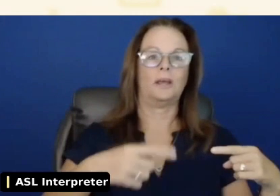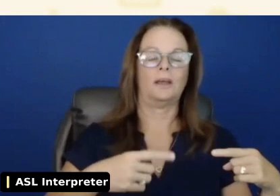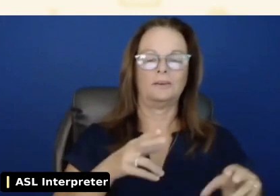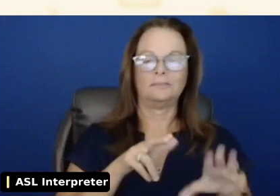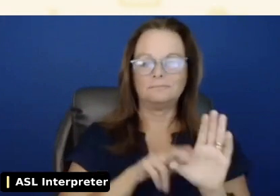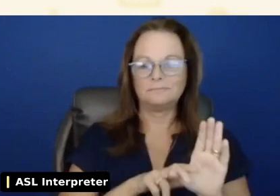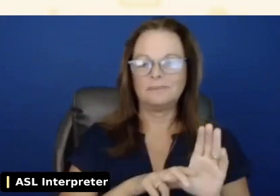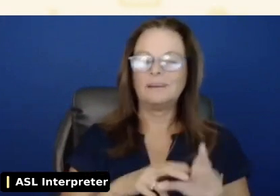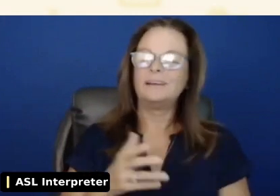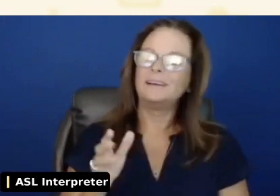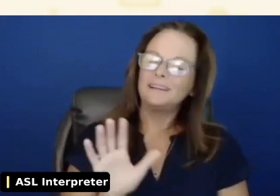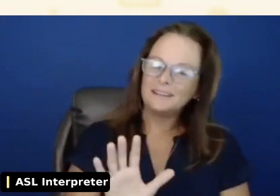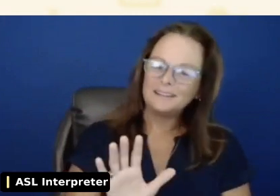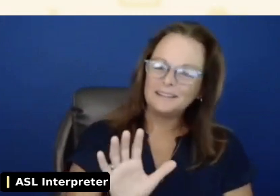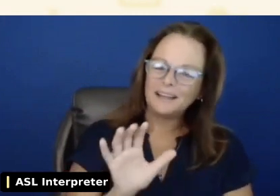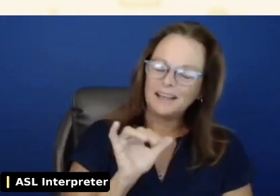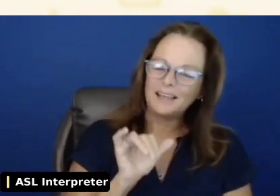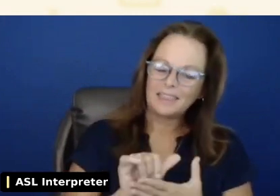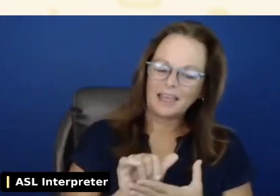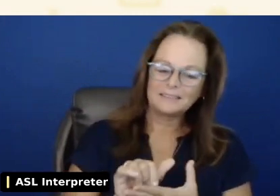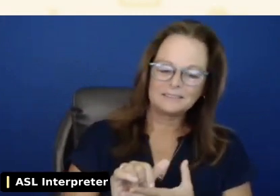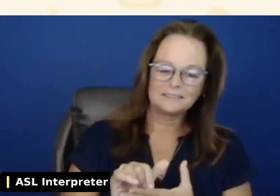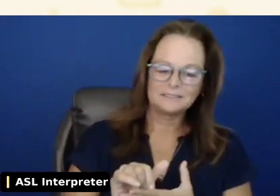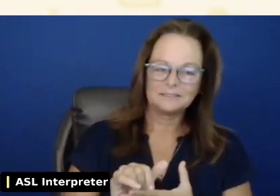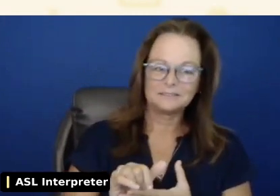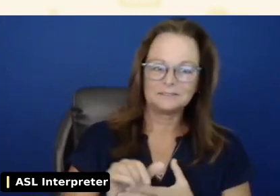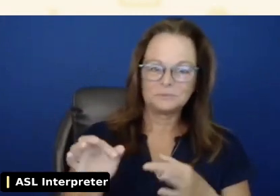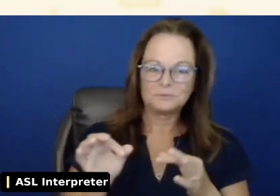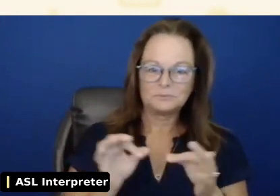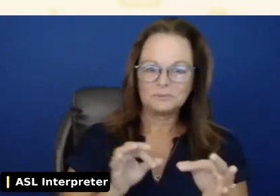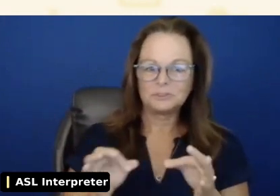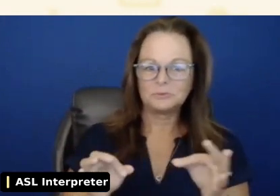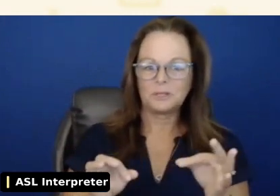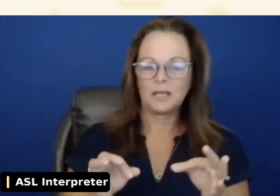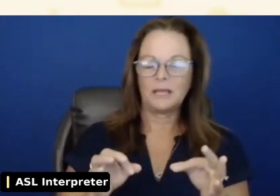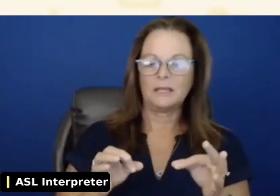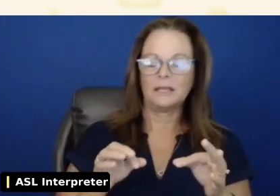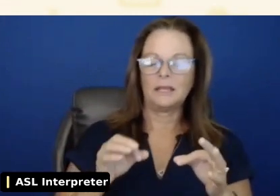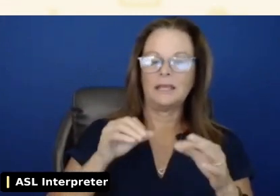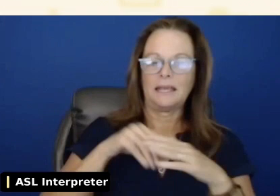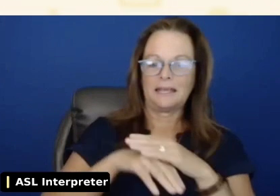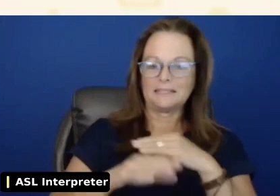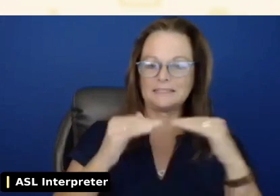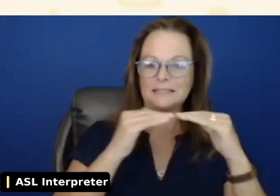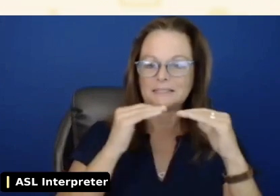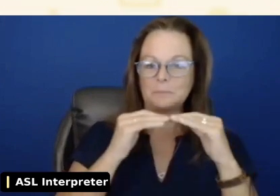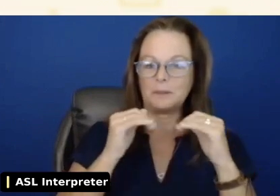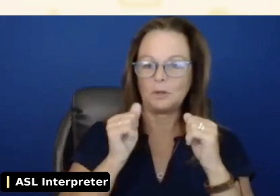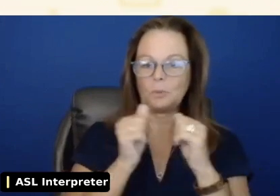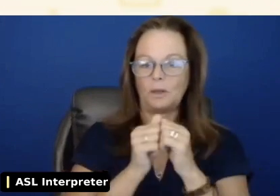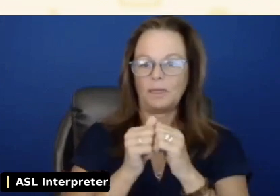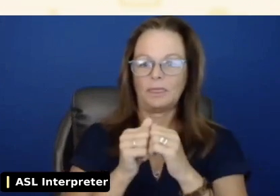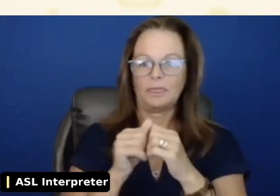We are presenting accessibility by presenting it with iconography